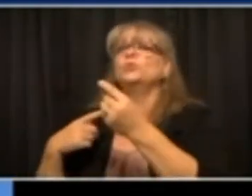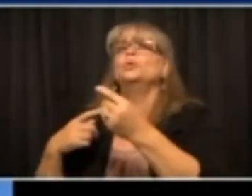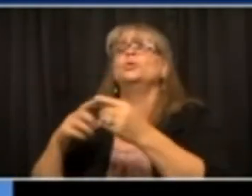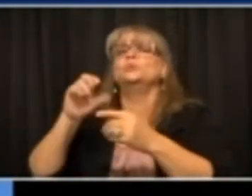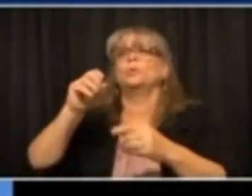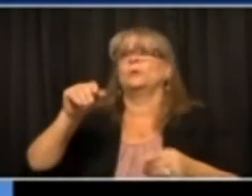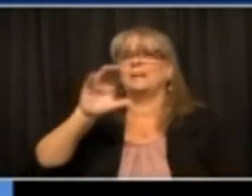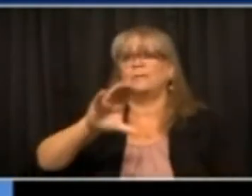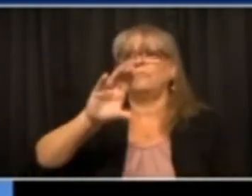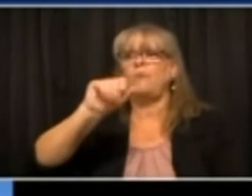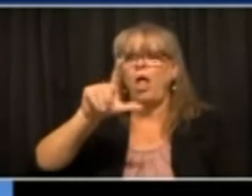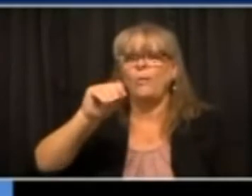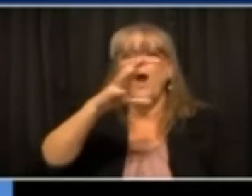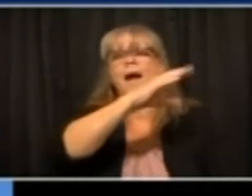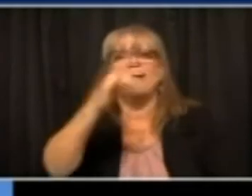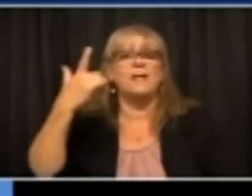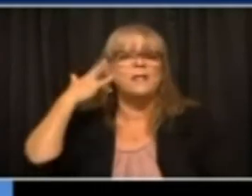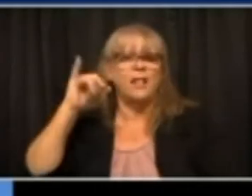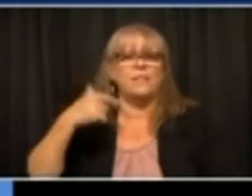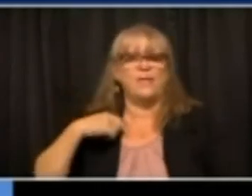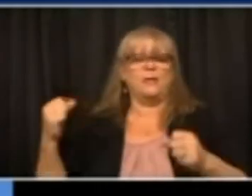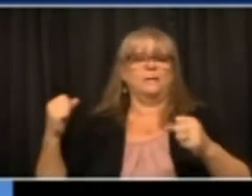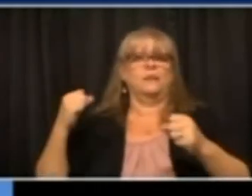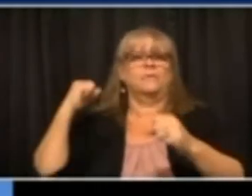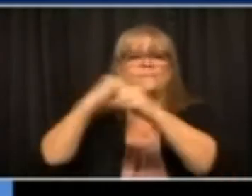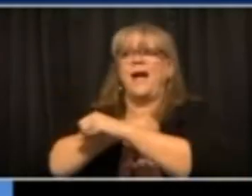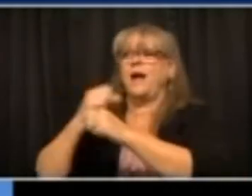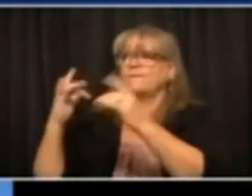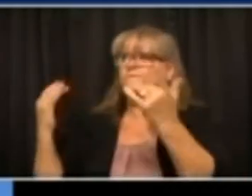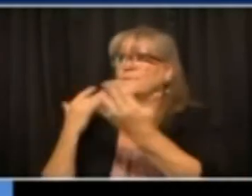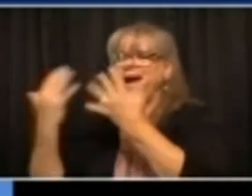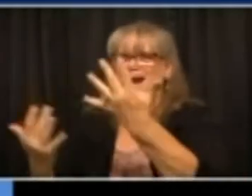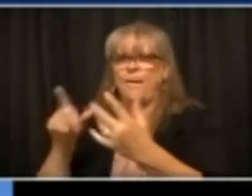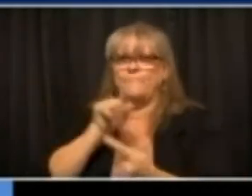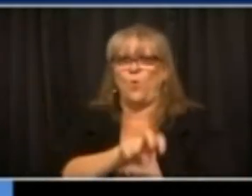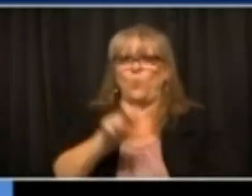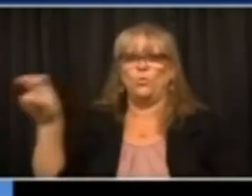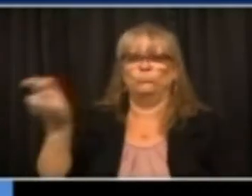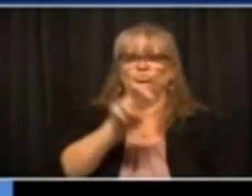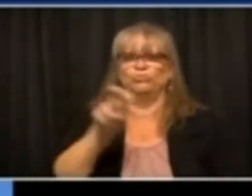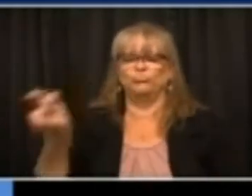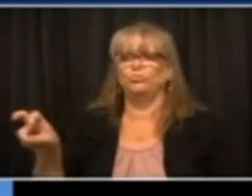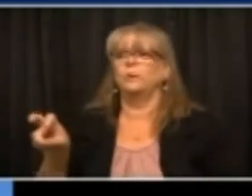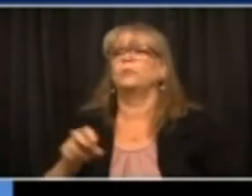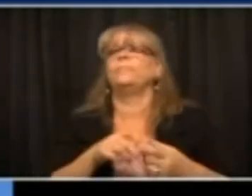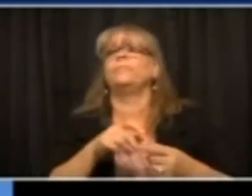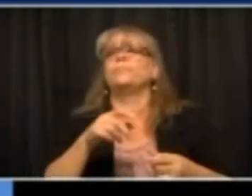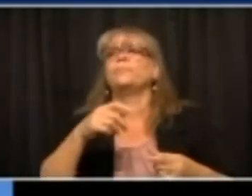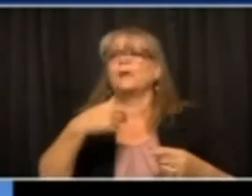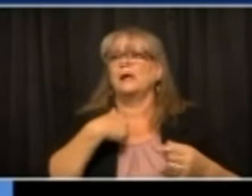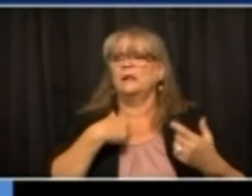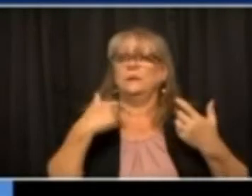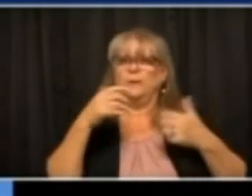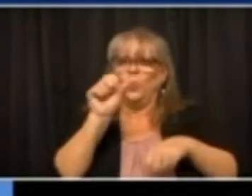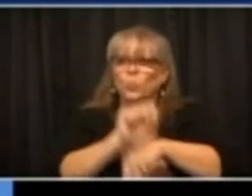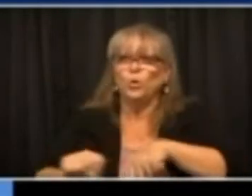wildland firefighter i think definitely gives me an important perspective in managing our natural resources and how it impacts our water